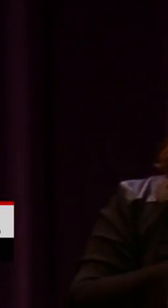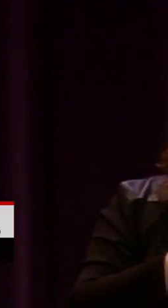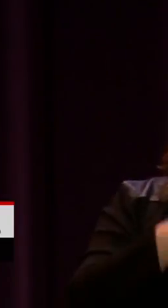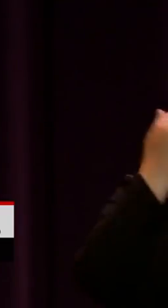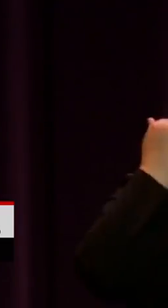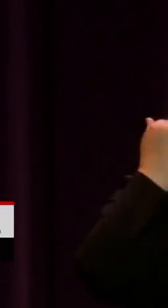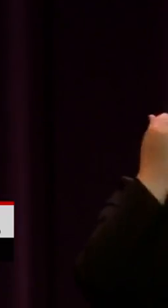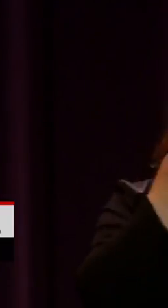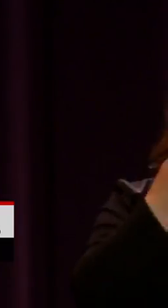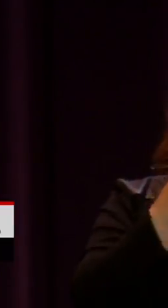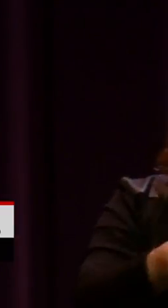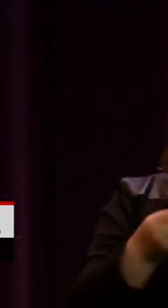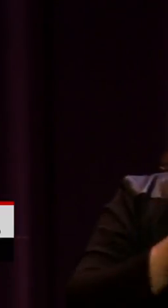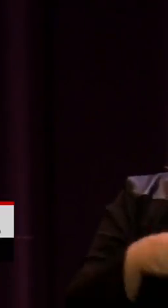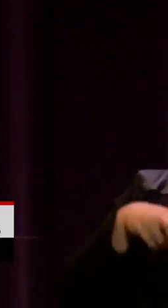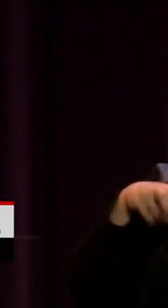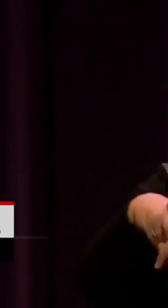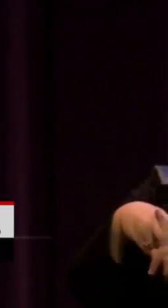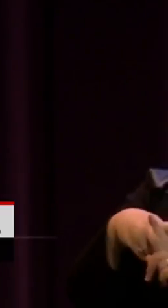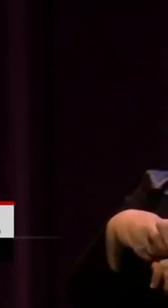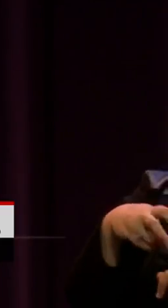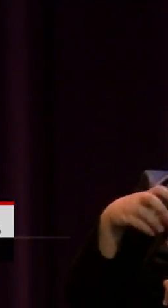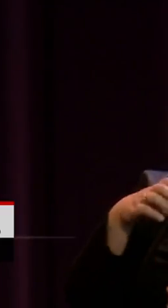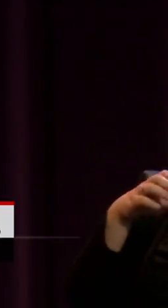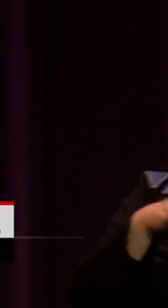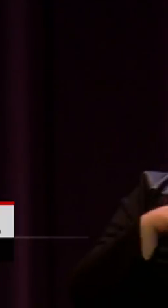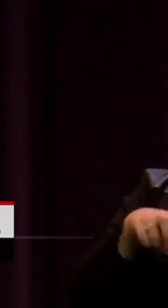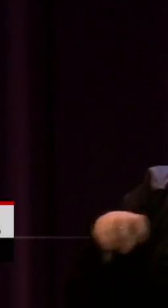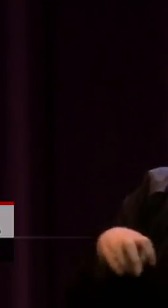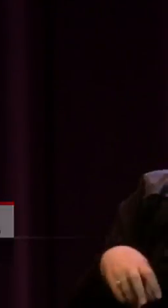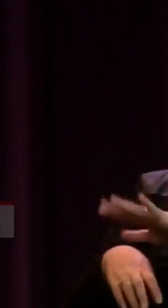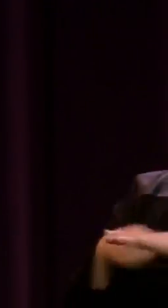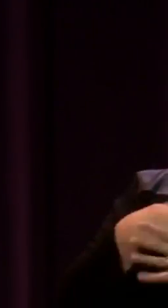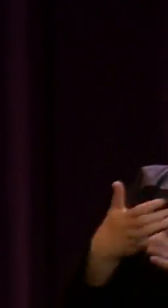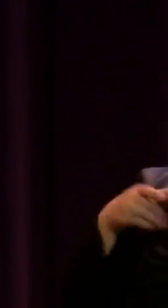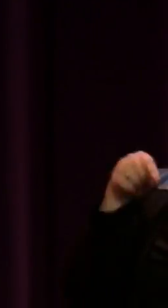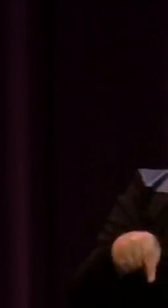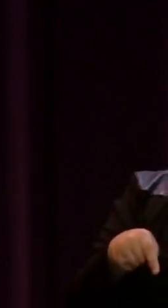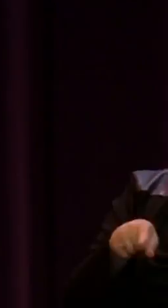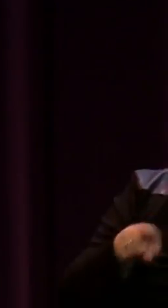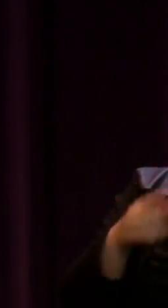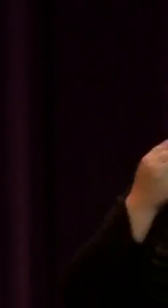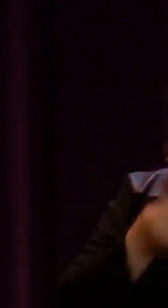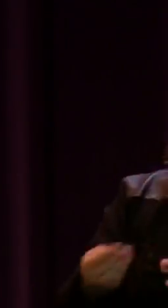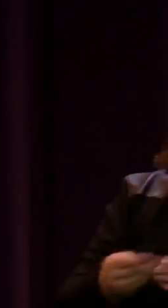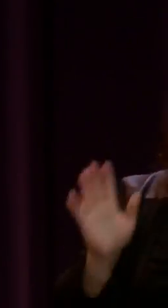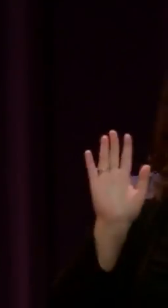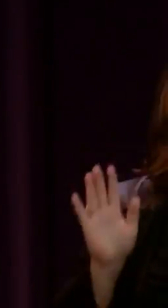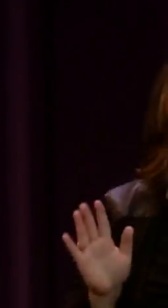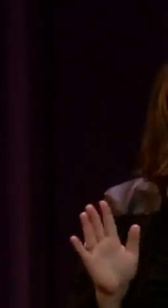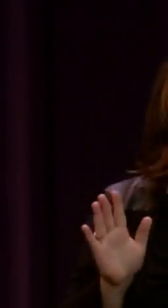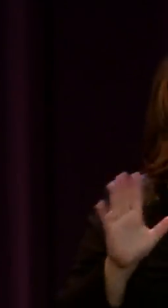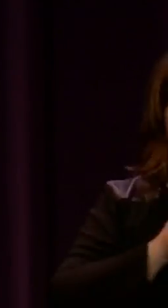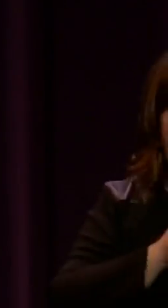STORE AND TELL HIM OR HER WHAT YOU WANT ALL COMMENTS WILL BE CONSIDERED, ALL COMMENTS HAVE THE SAME WEIGHT.